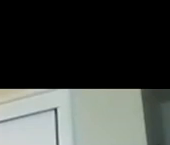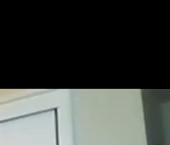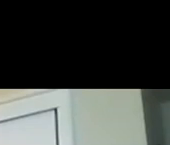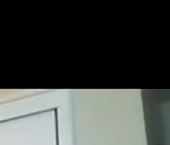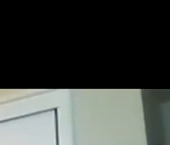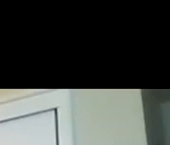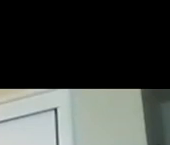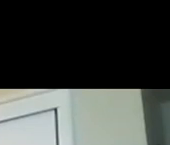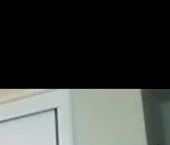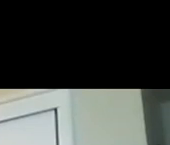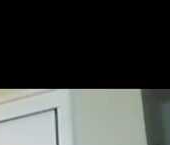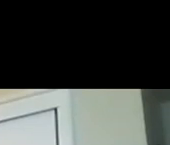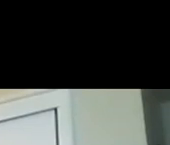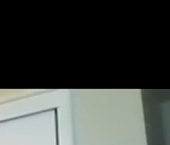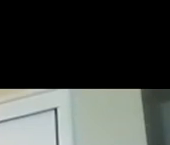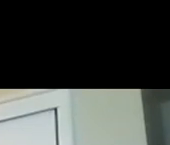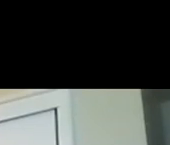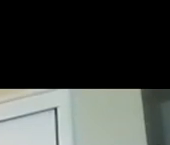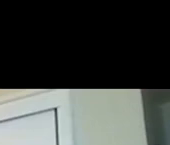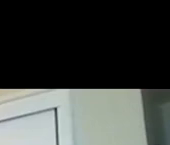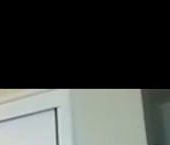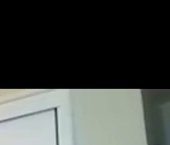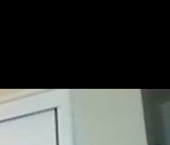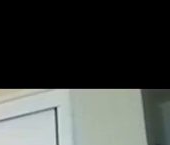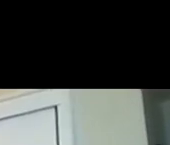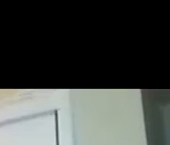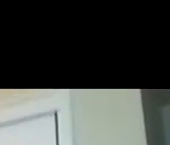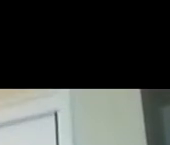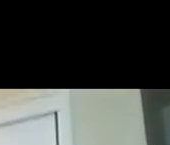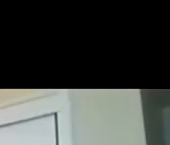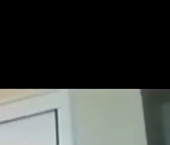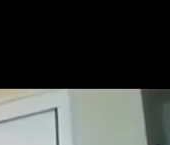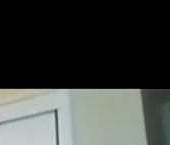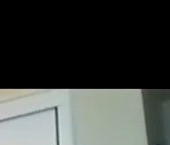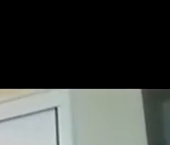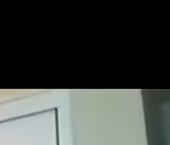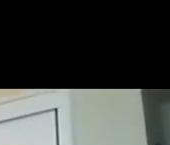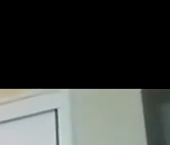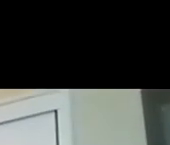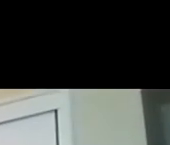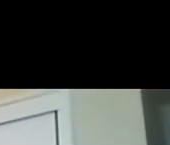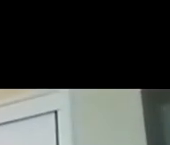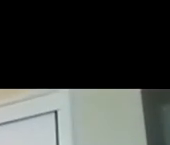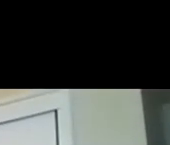in a particular area, which is oftentimes what happens, right, is, is like, Oh, this is just social sciences or this is just poli sci.